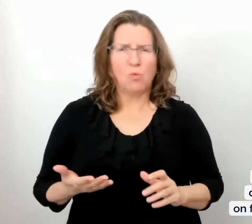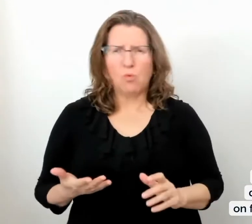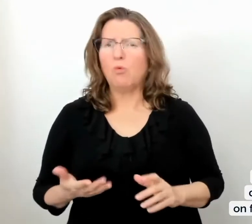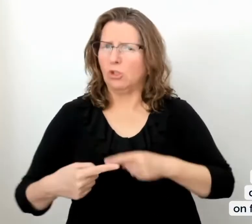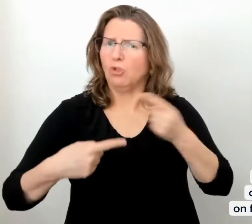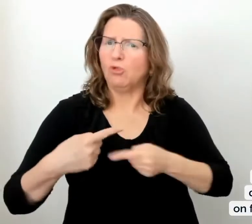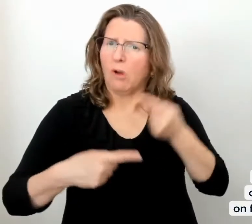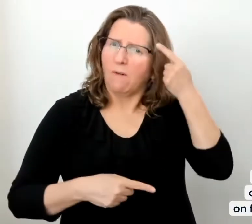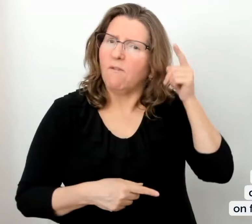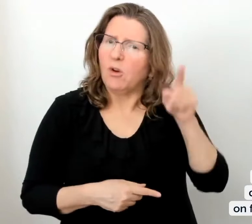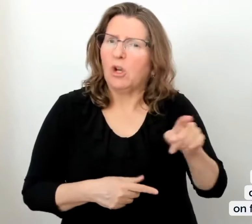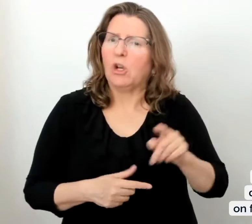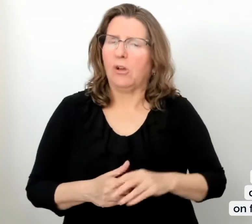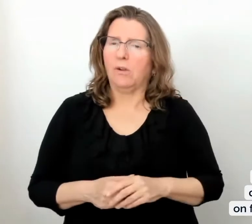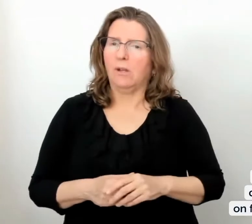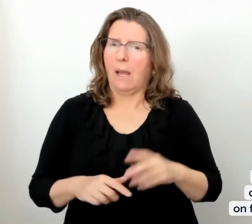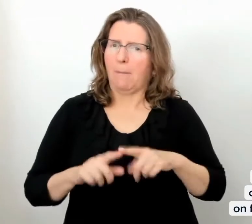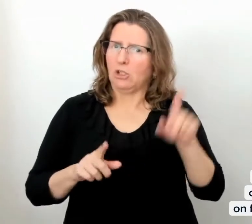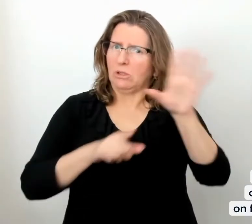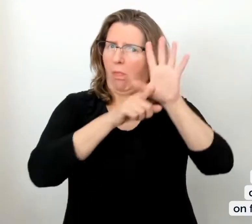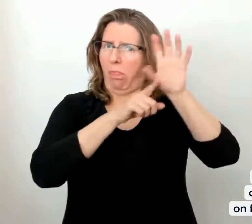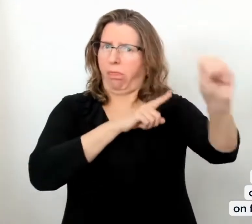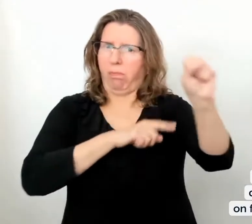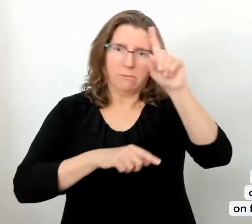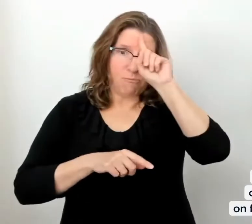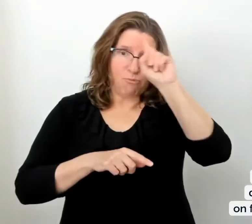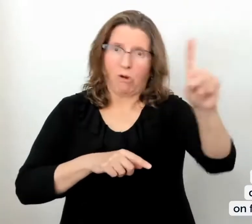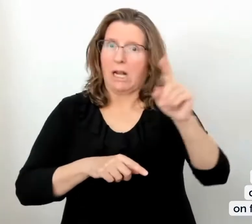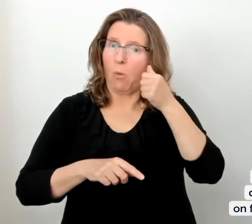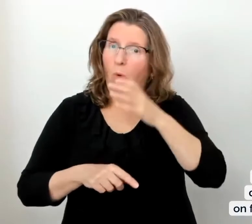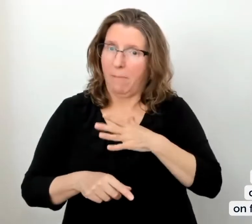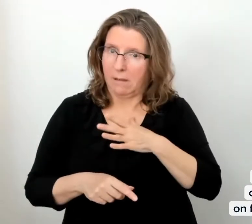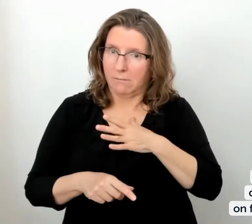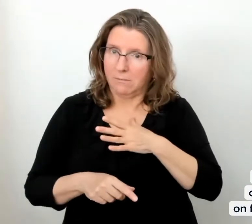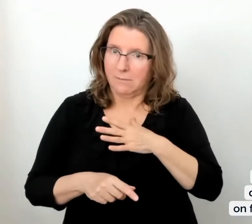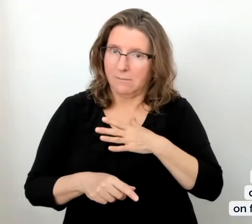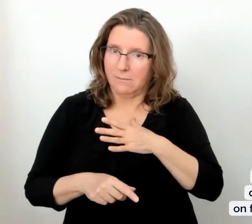But it's still a struggle for her. Sloppy writing does not mean someone is not smart.